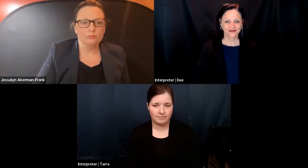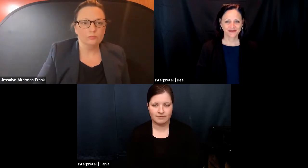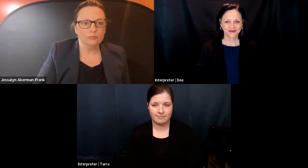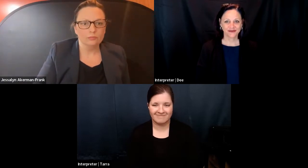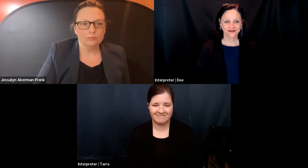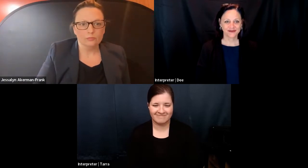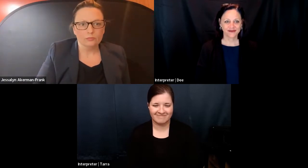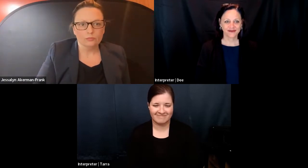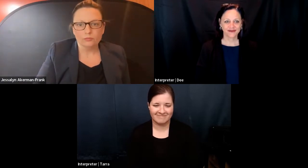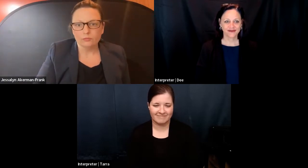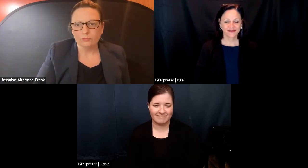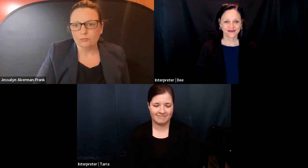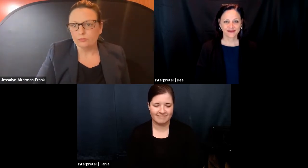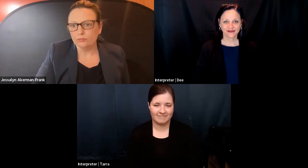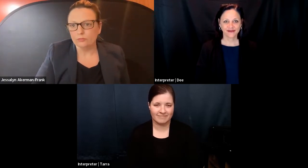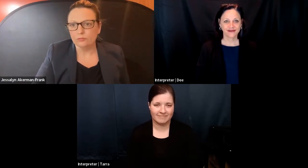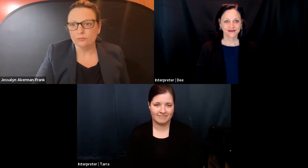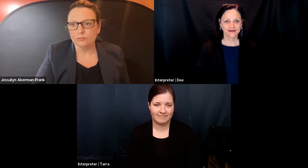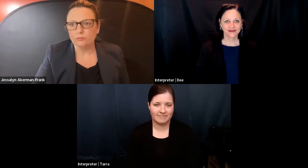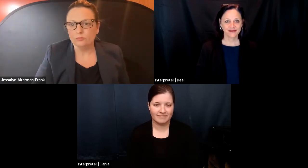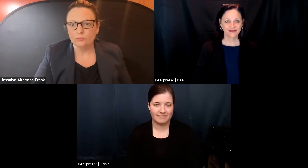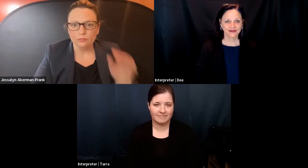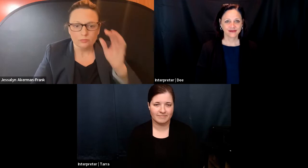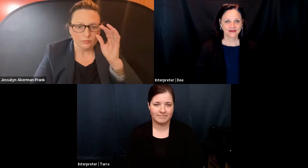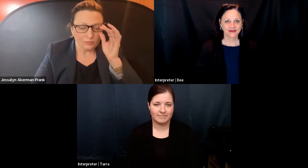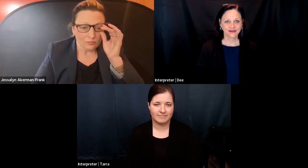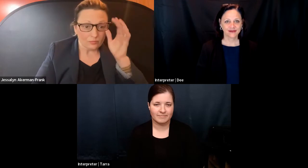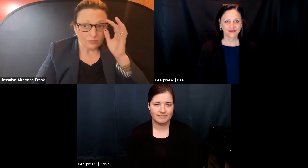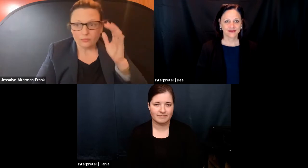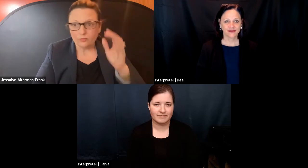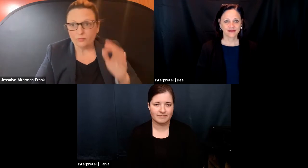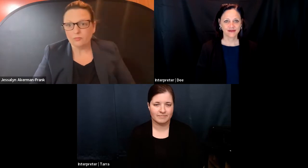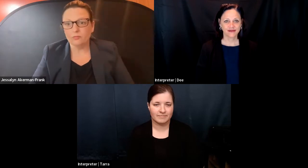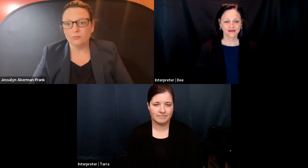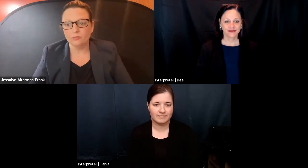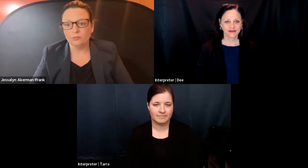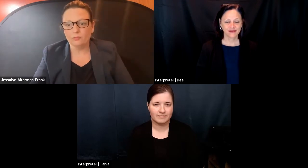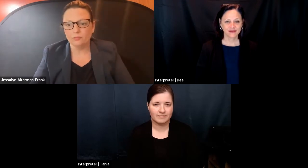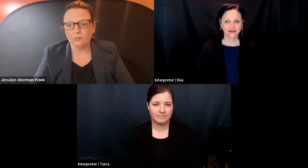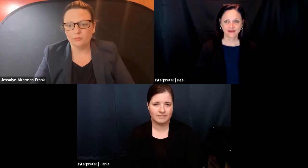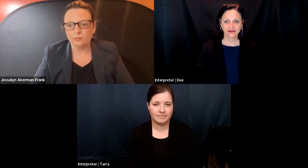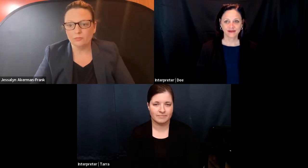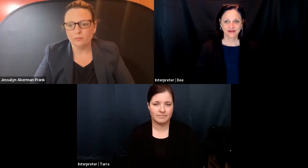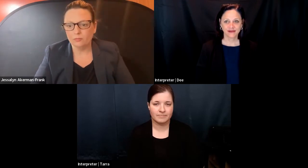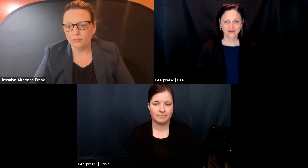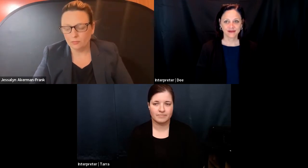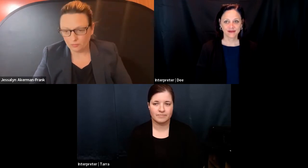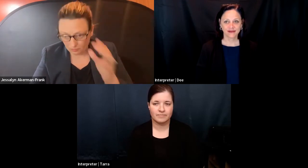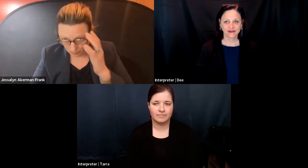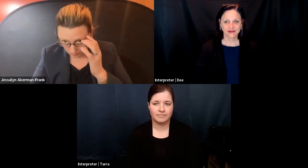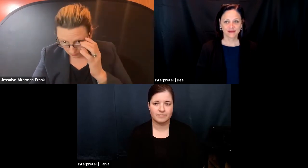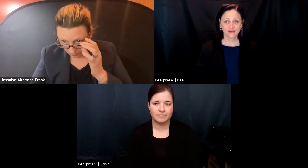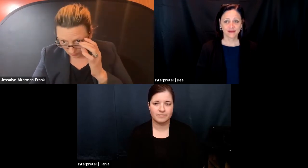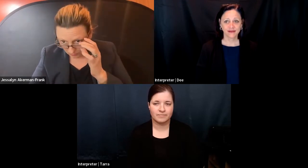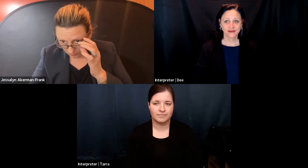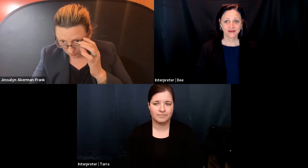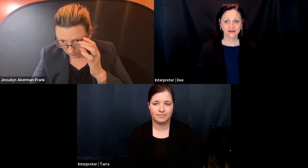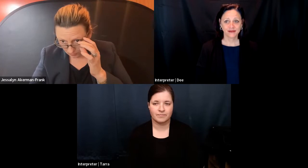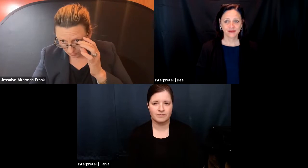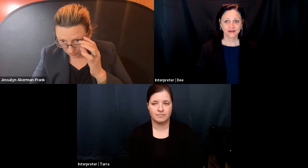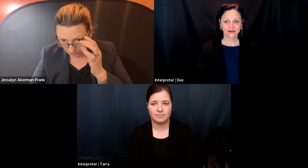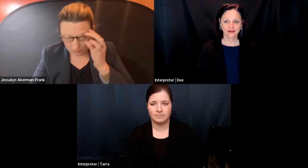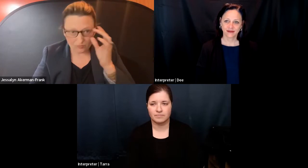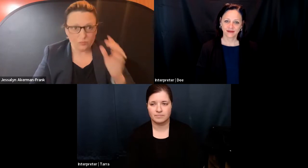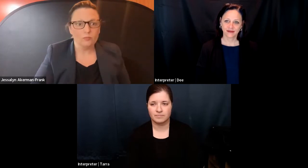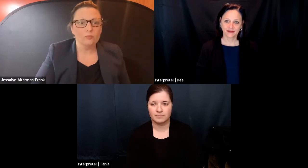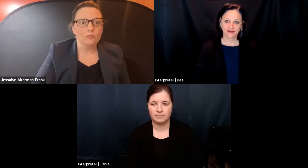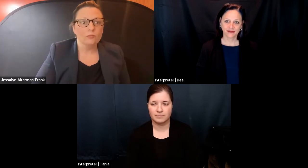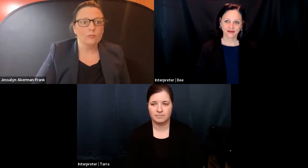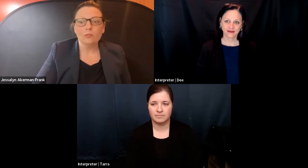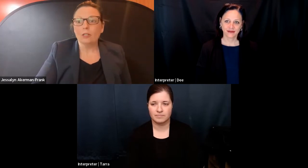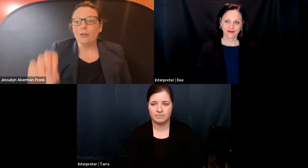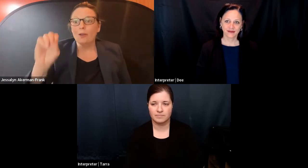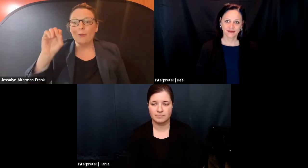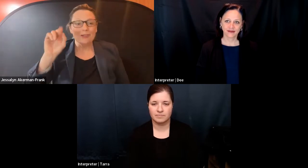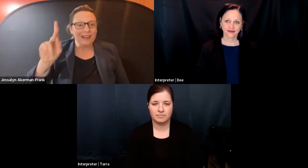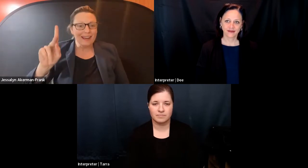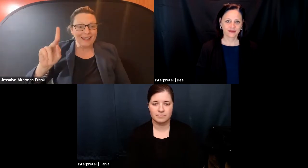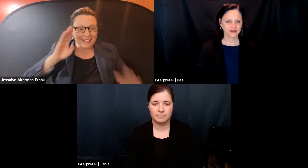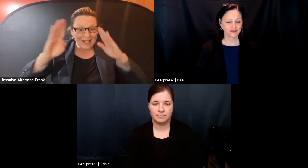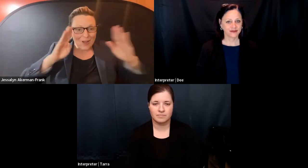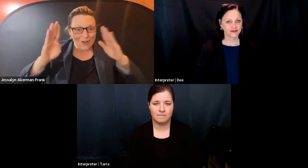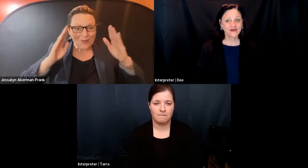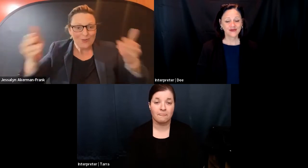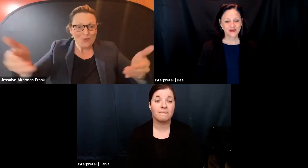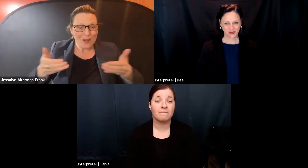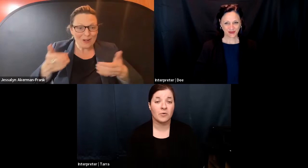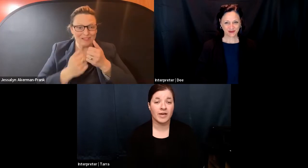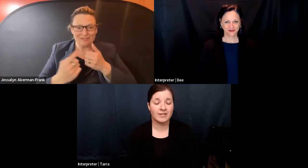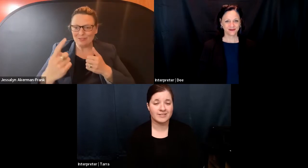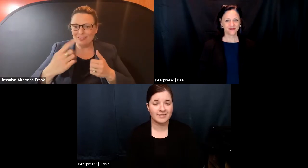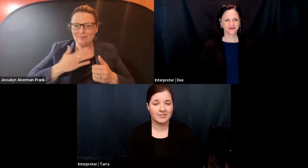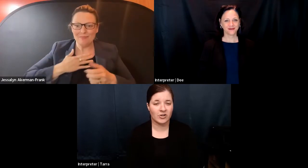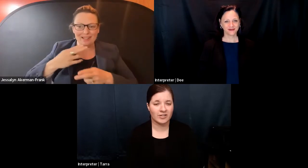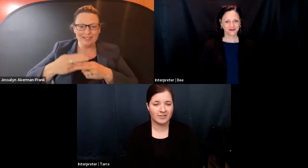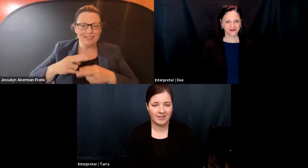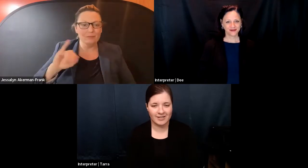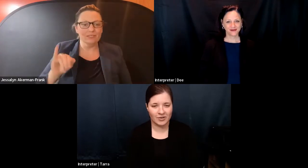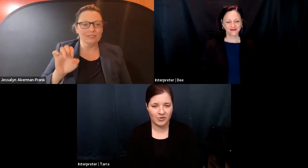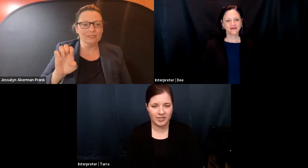Thank you, Angie.